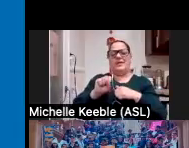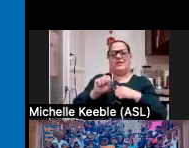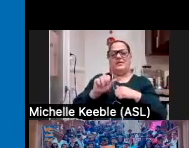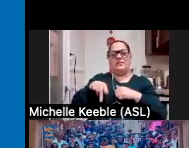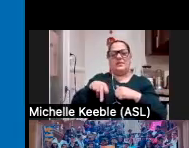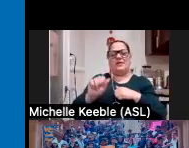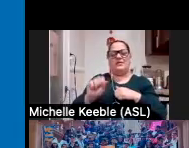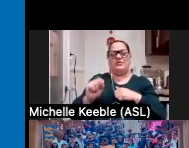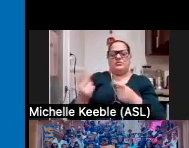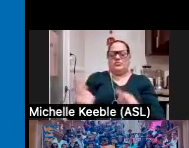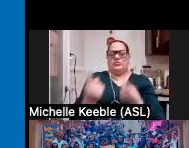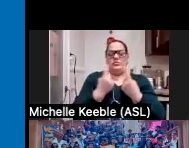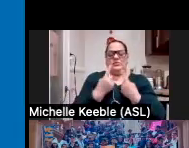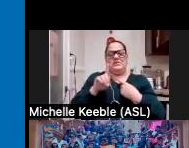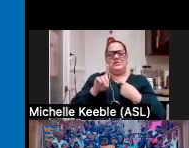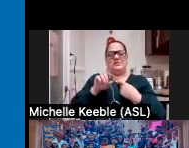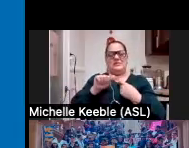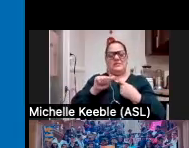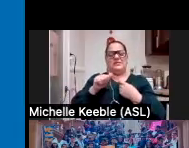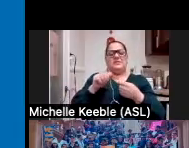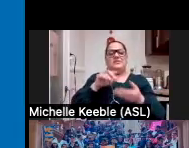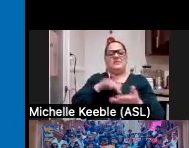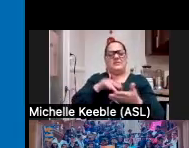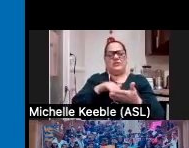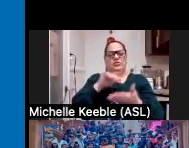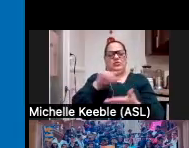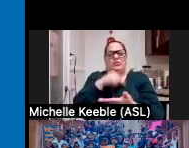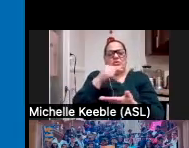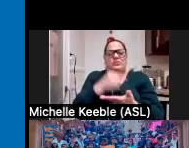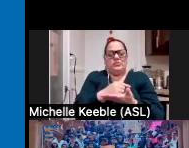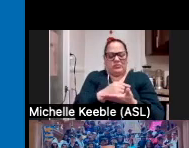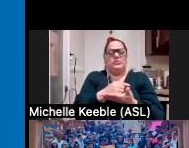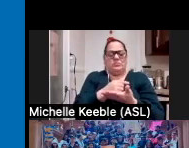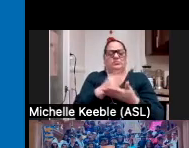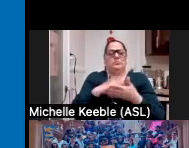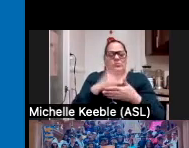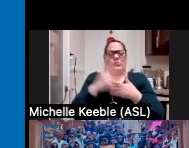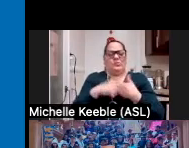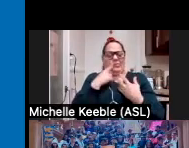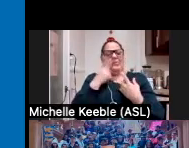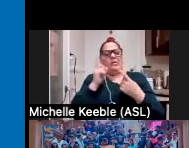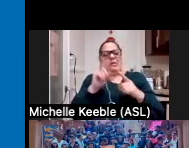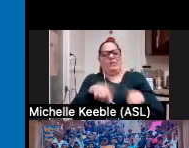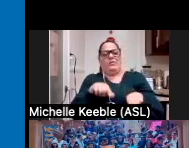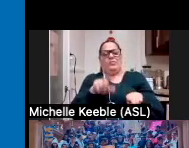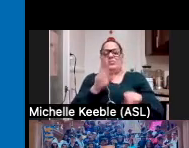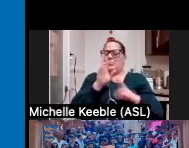bring the disability studies graduate programs to fruition and we were honored to have her as a